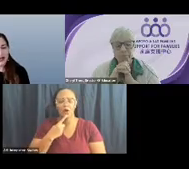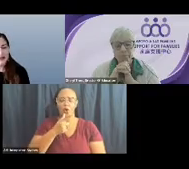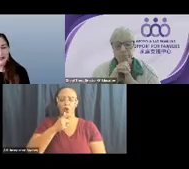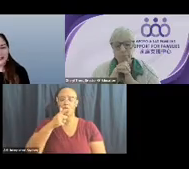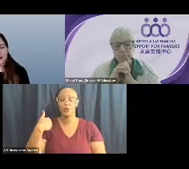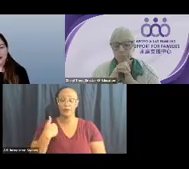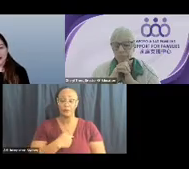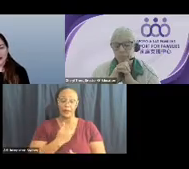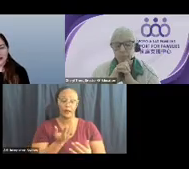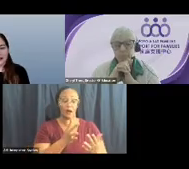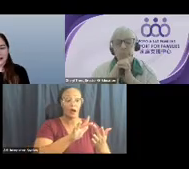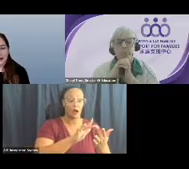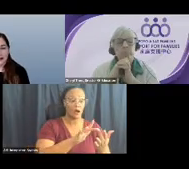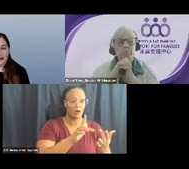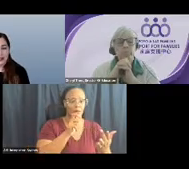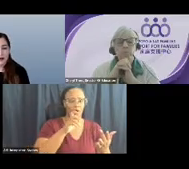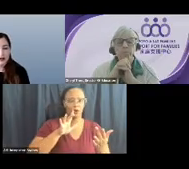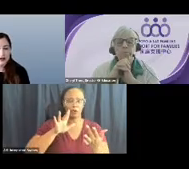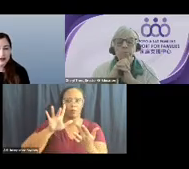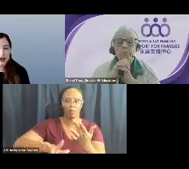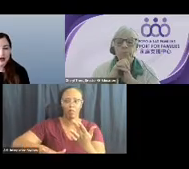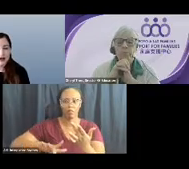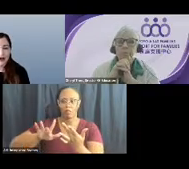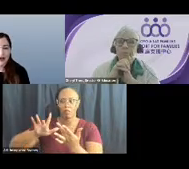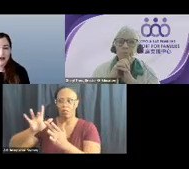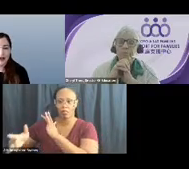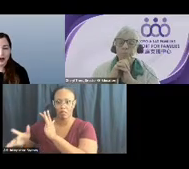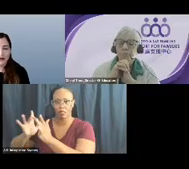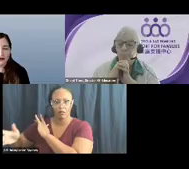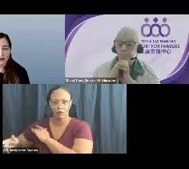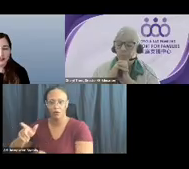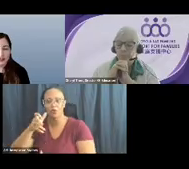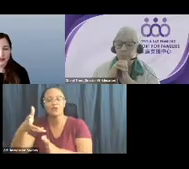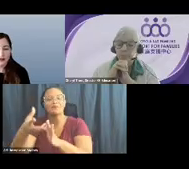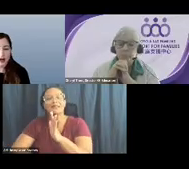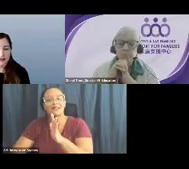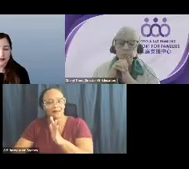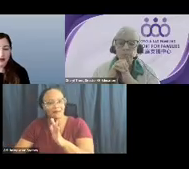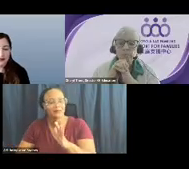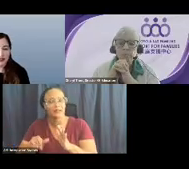just to ask you, you know, in in closing, like, do you have any other additional thoughts that